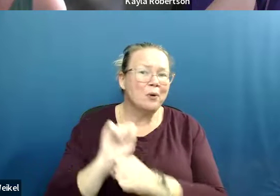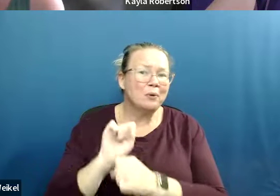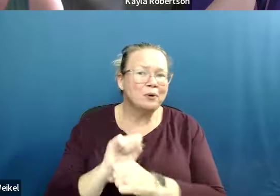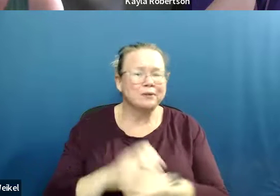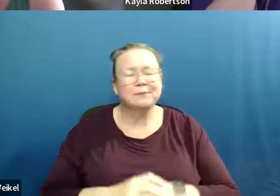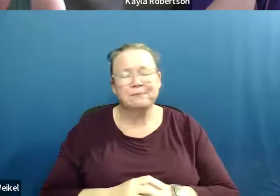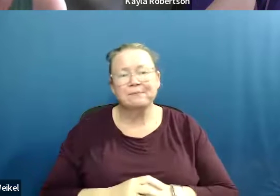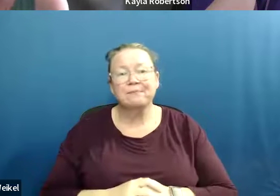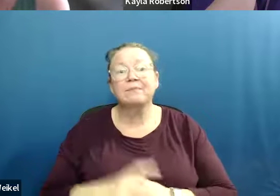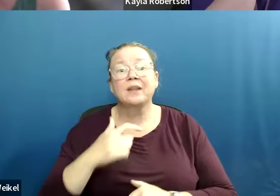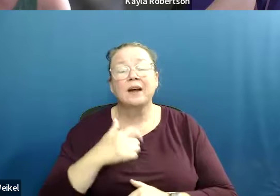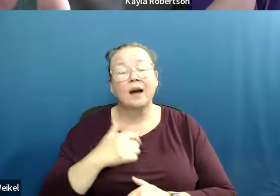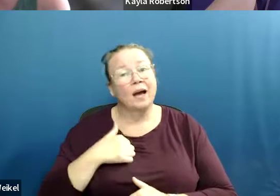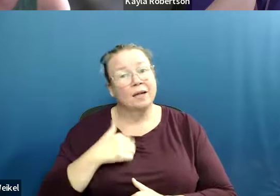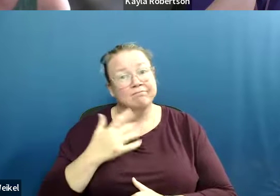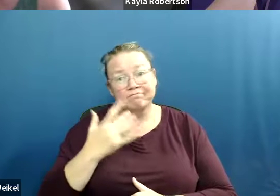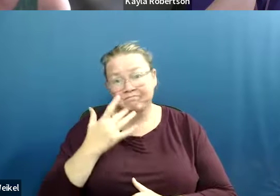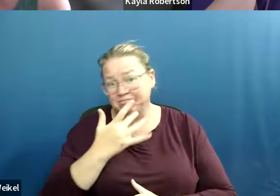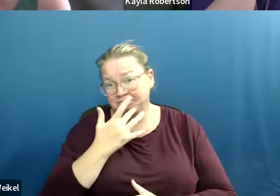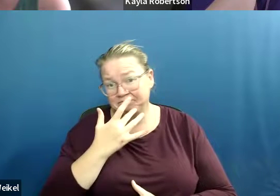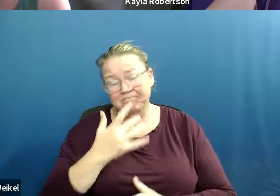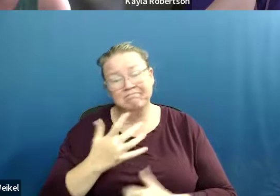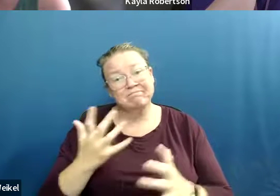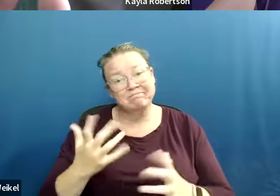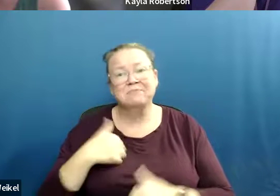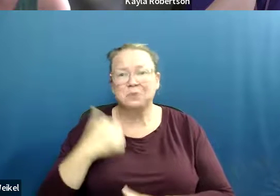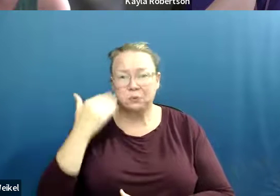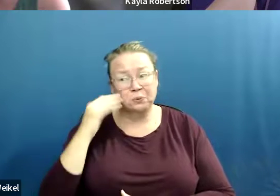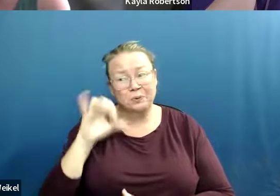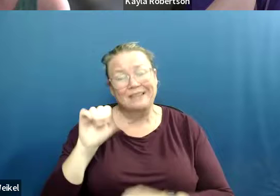Harm (He/Him): I wish you the best, and I know that it can be